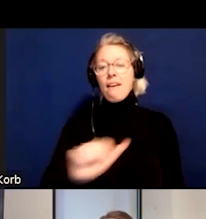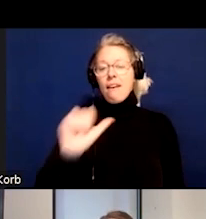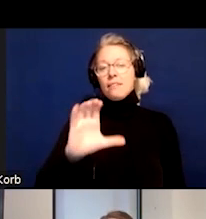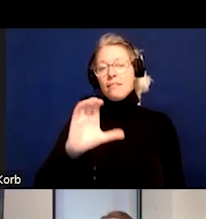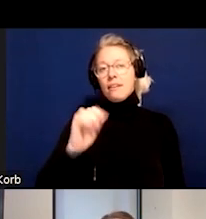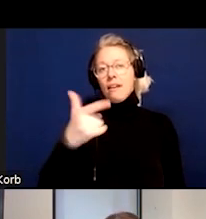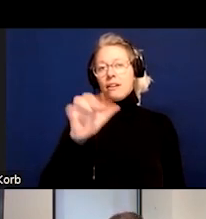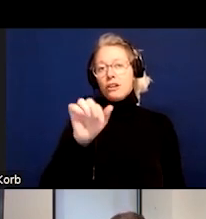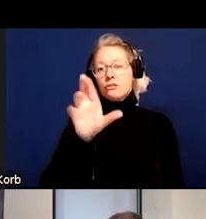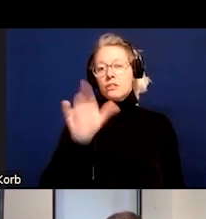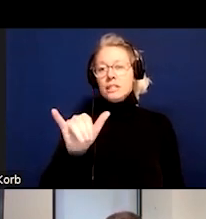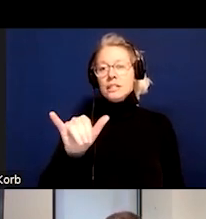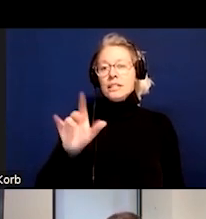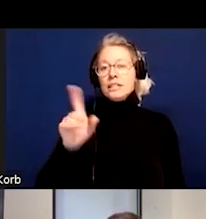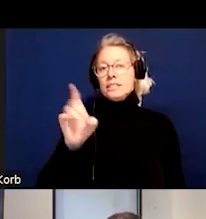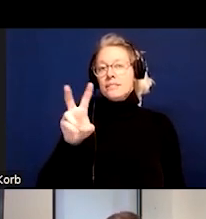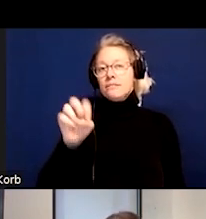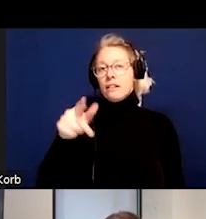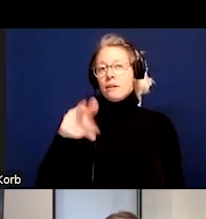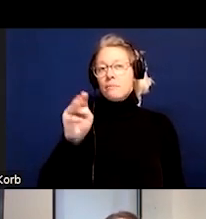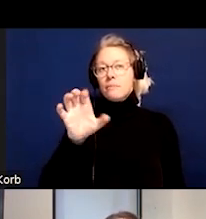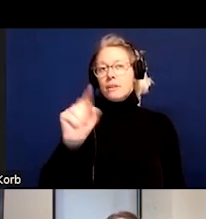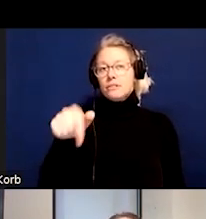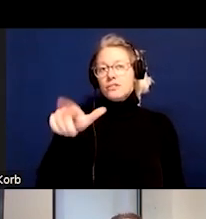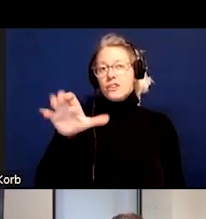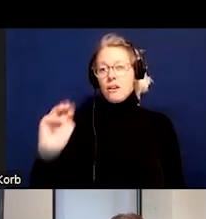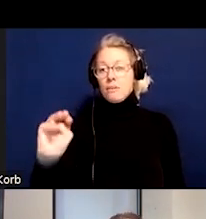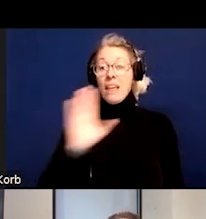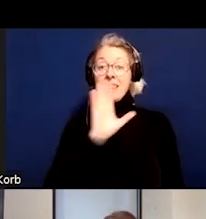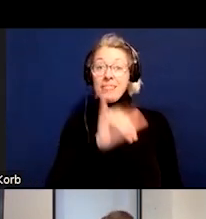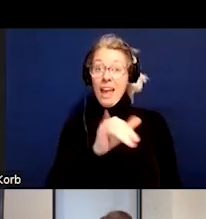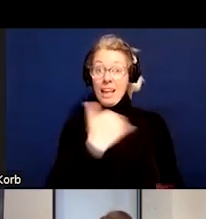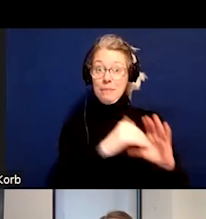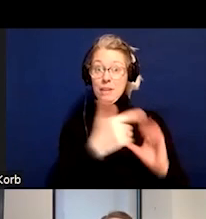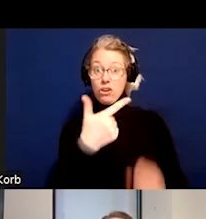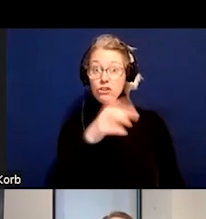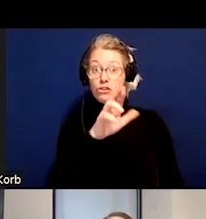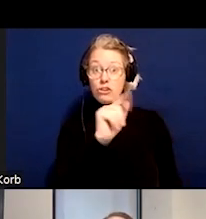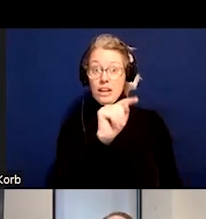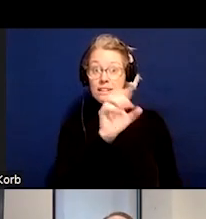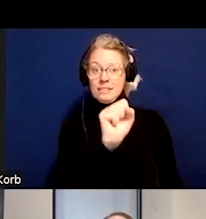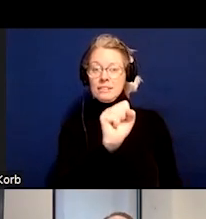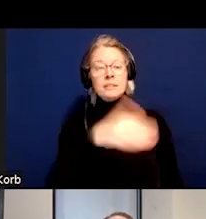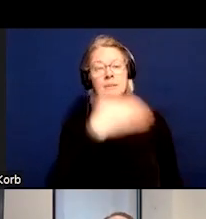The grants@ email address is monitored by staff and is the best way to contact the team for assistance.